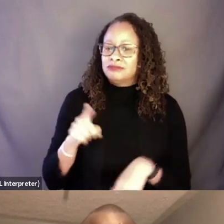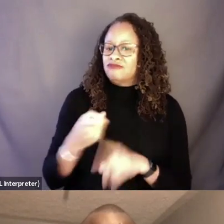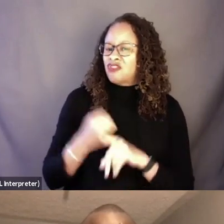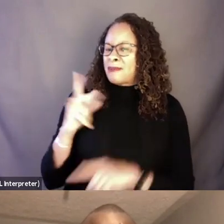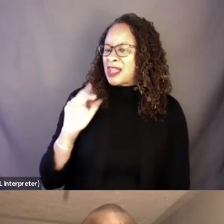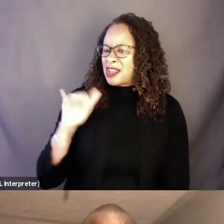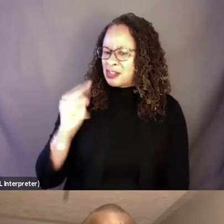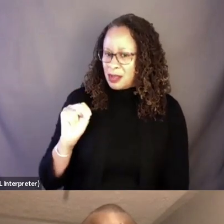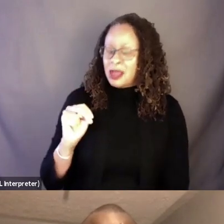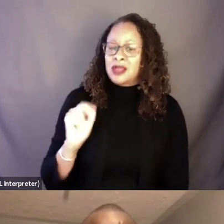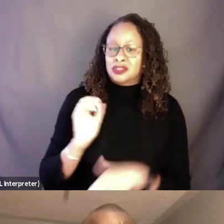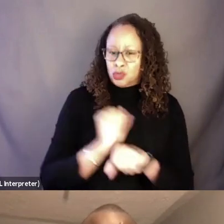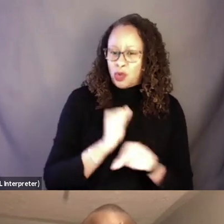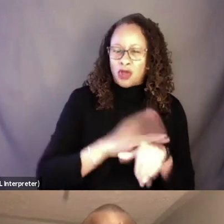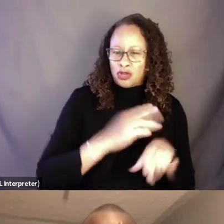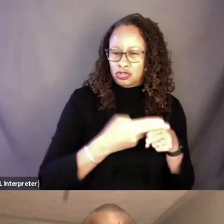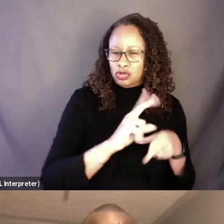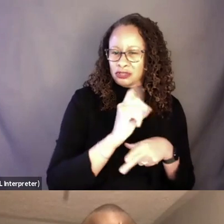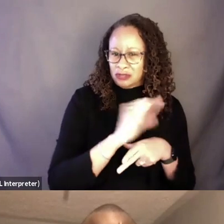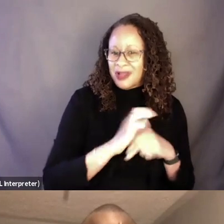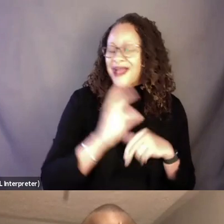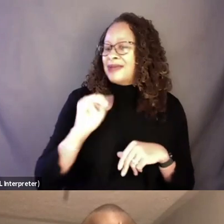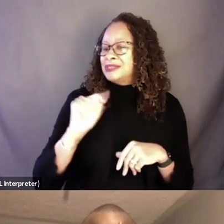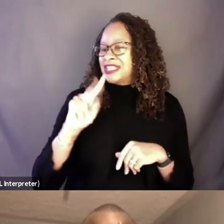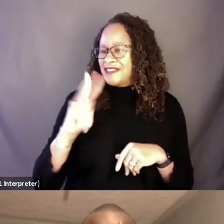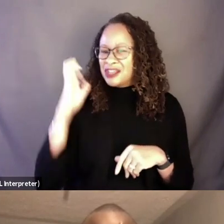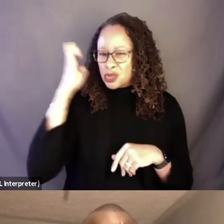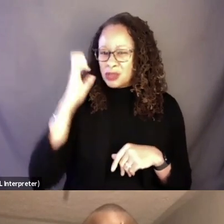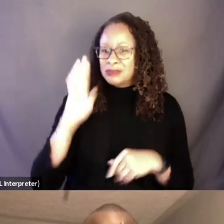for Al Jazeera, MTV Europe, BBC, and CCTV Africa.